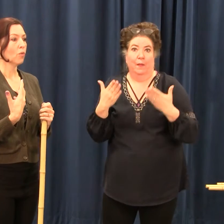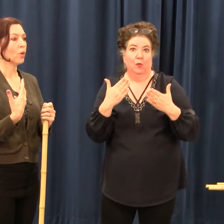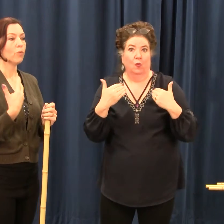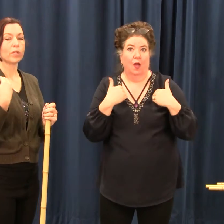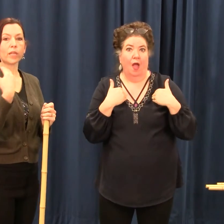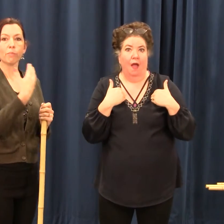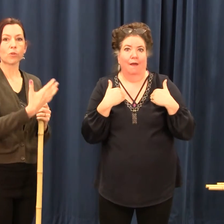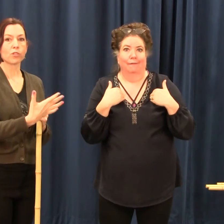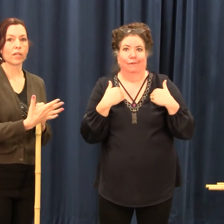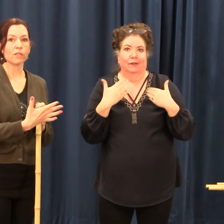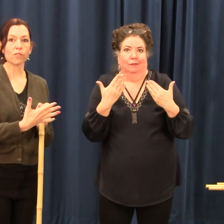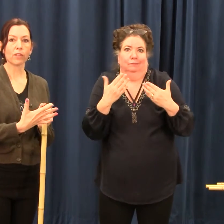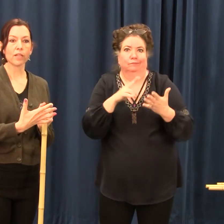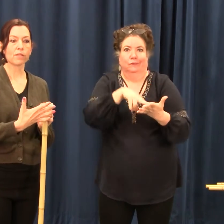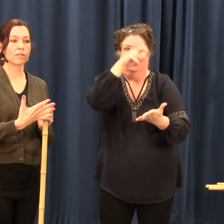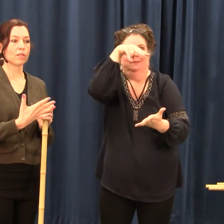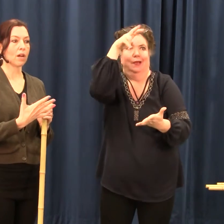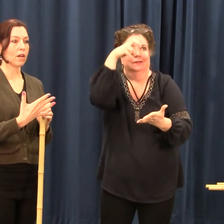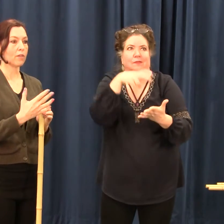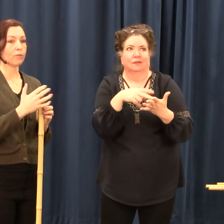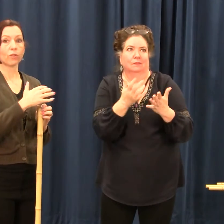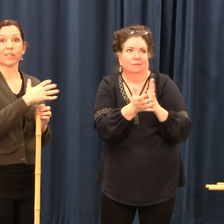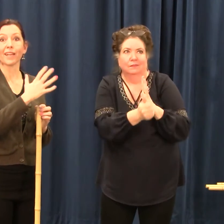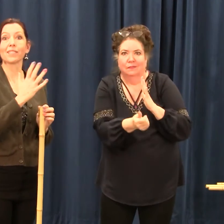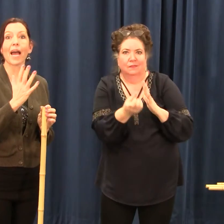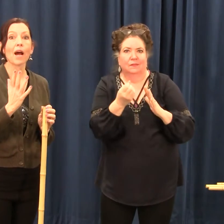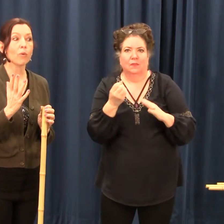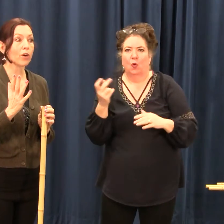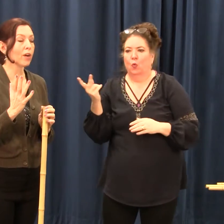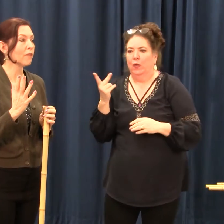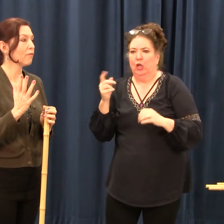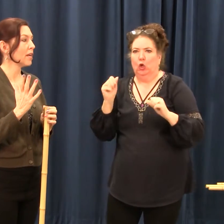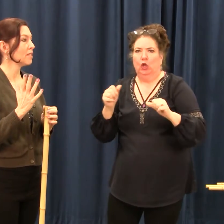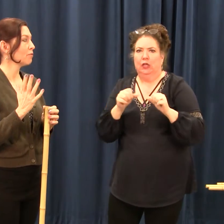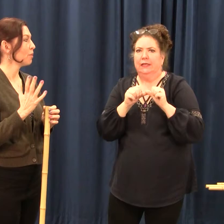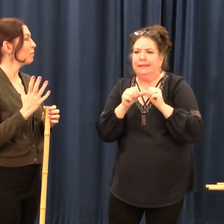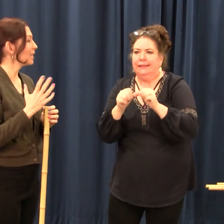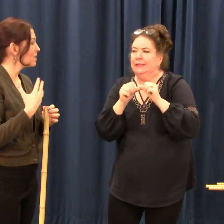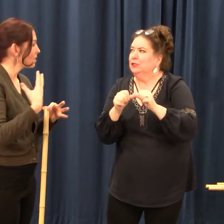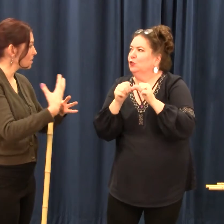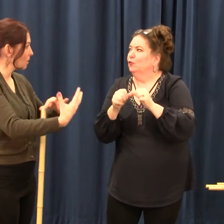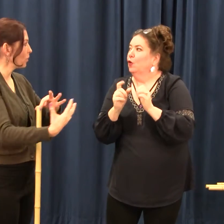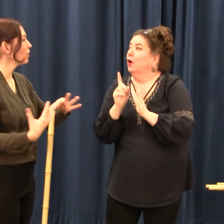We could keep pushing into this for the next hour and find different places that we could